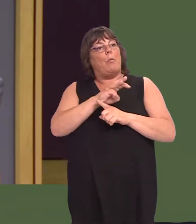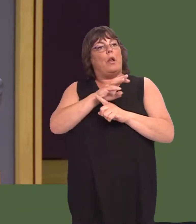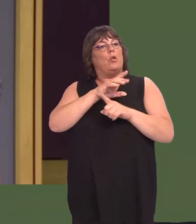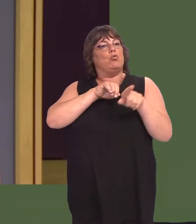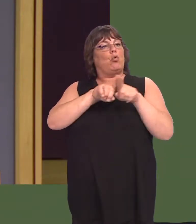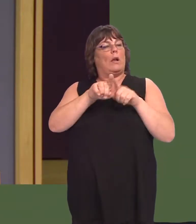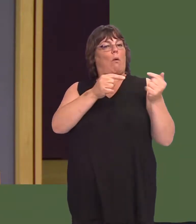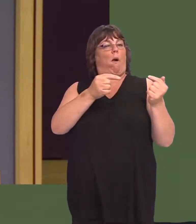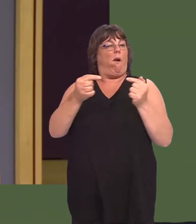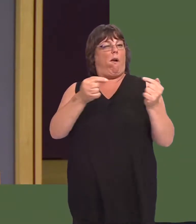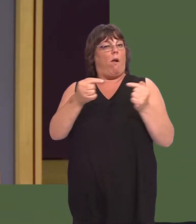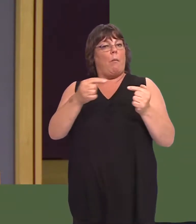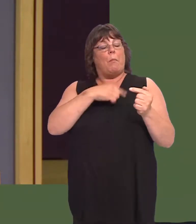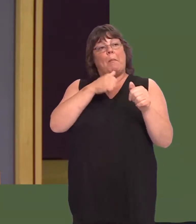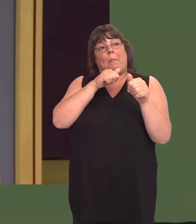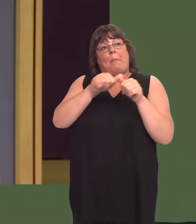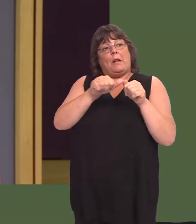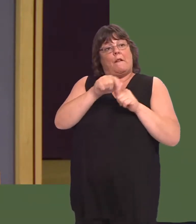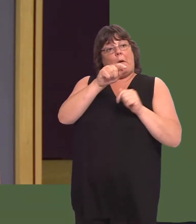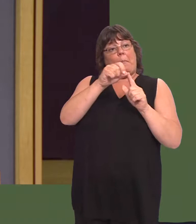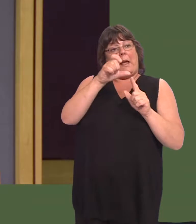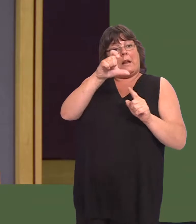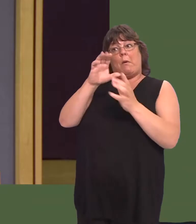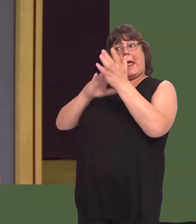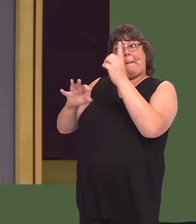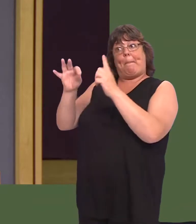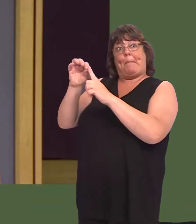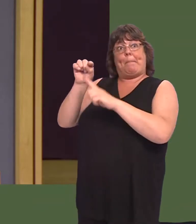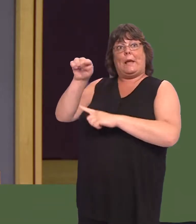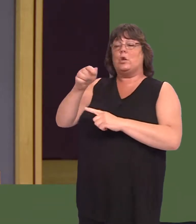doing, wouldnít it be better for Plaid Cymru members in the House of Commons to use their